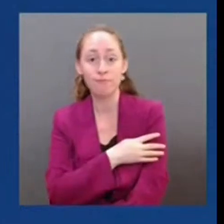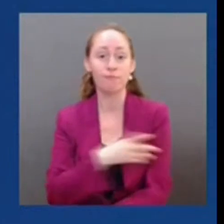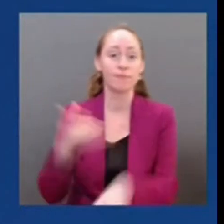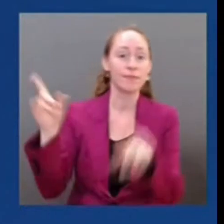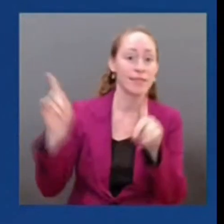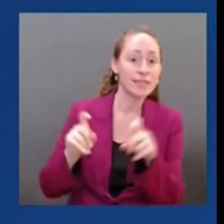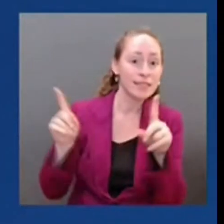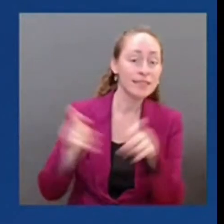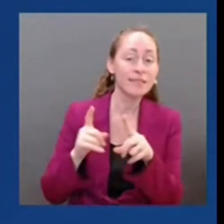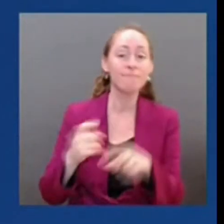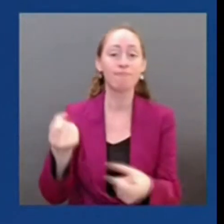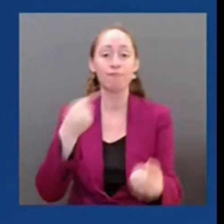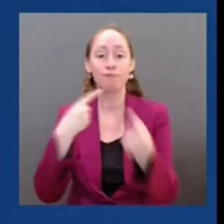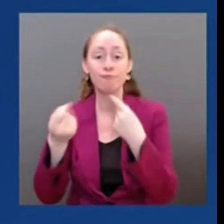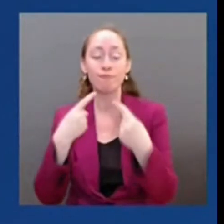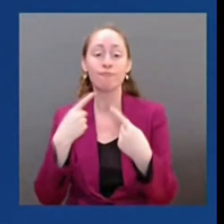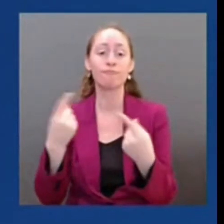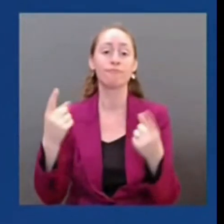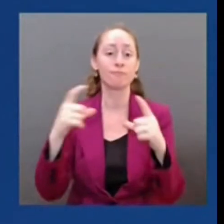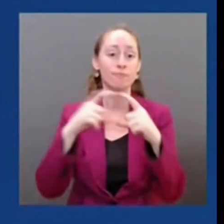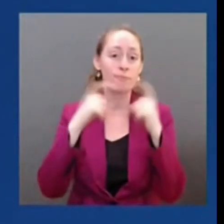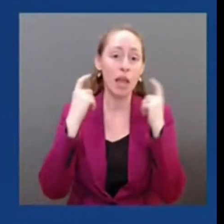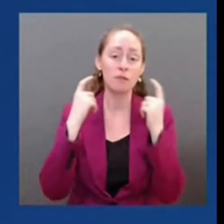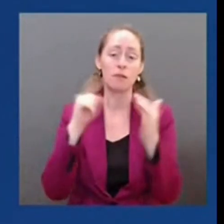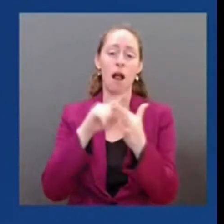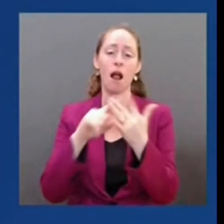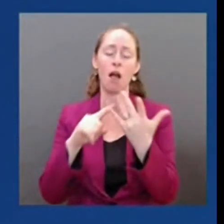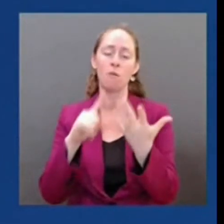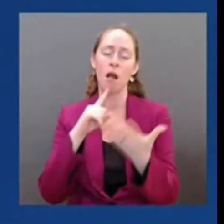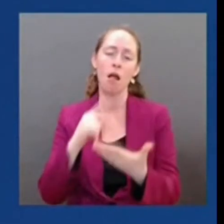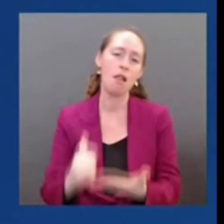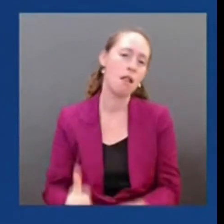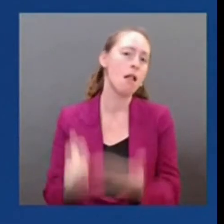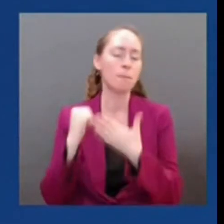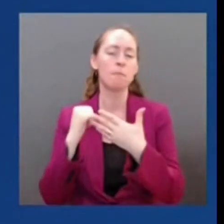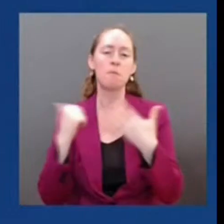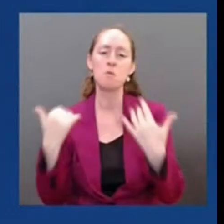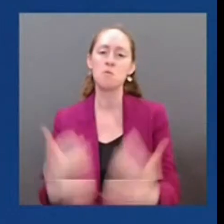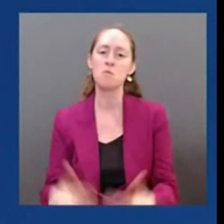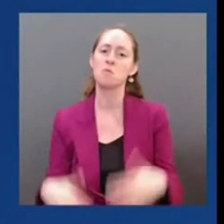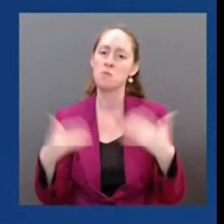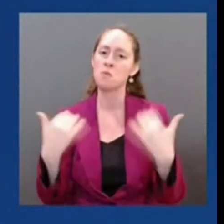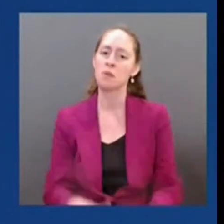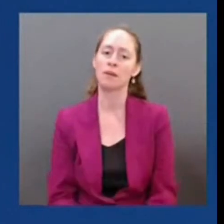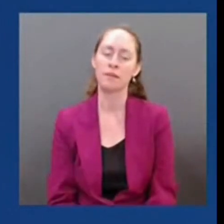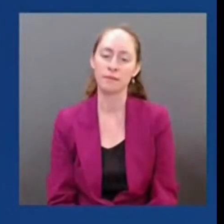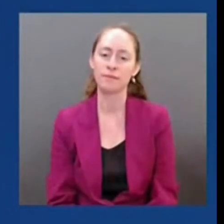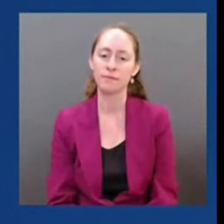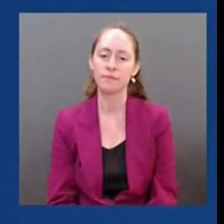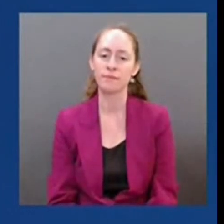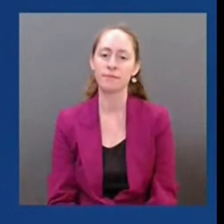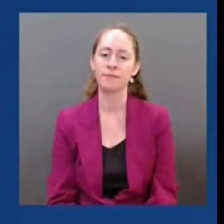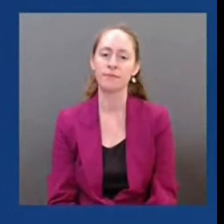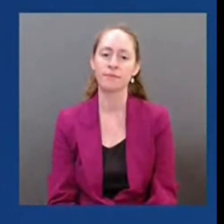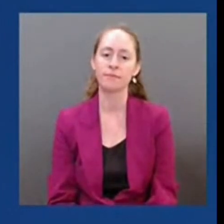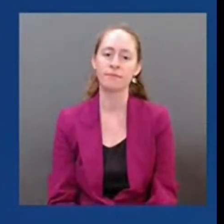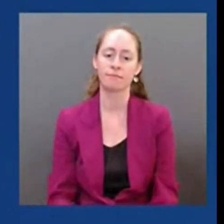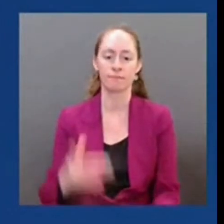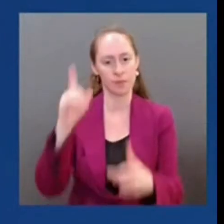DELIVERED FOR US VACCINES, BOOSTERS, THERAPEUTICS, TESTING, MASKS, ALL OF THAT MAKING ENORMOUS DIFFERENCE.